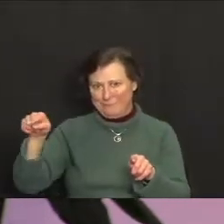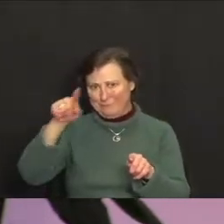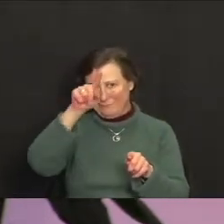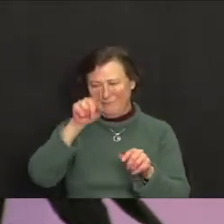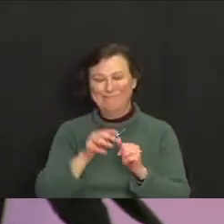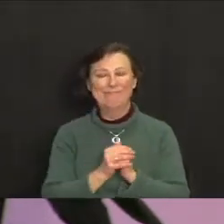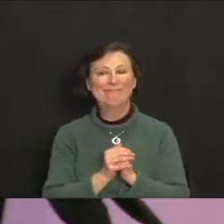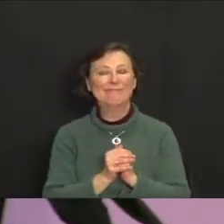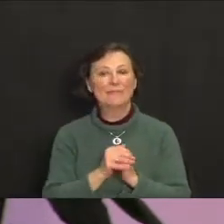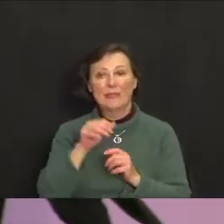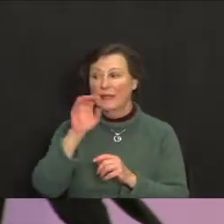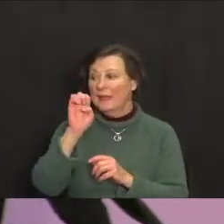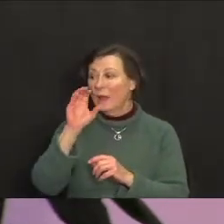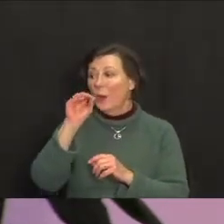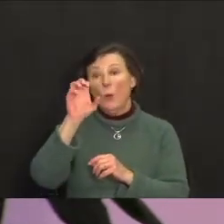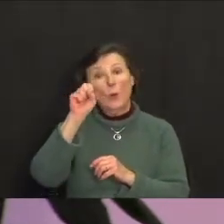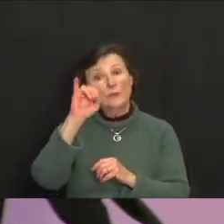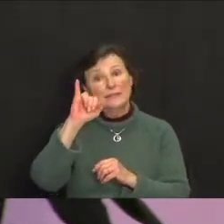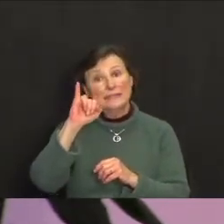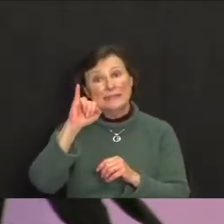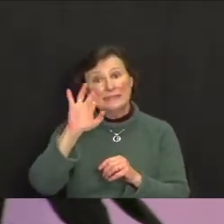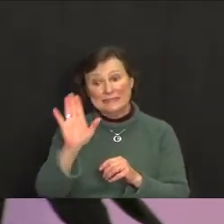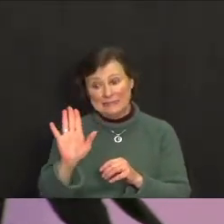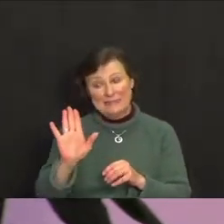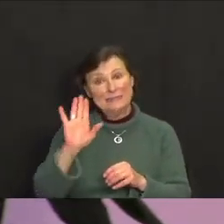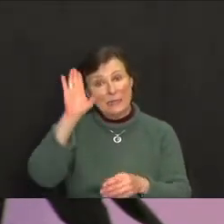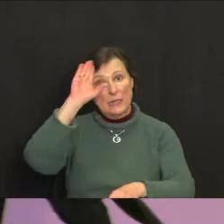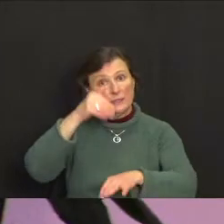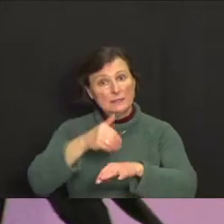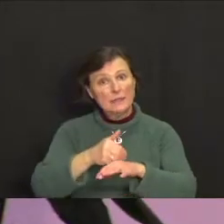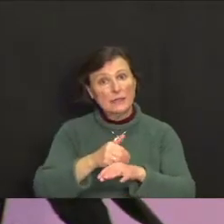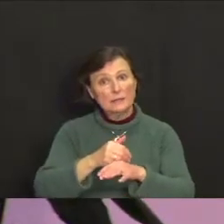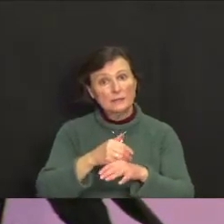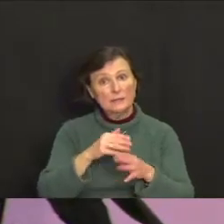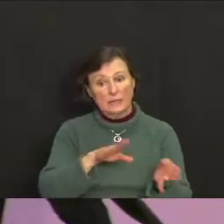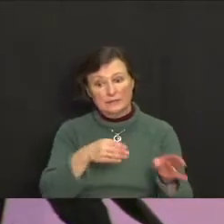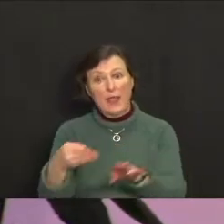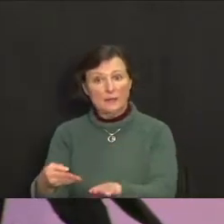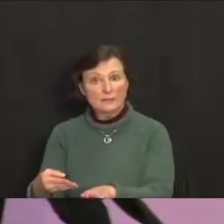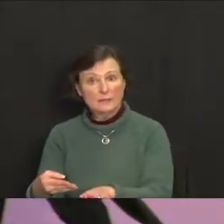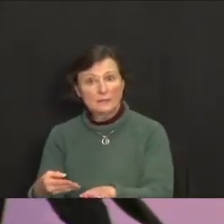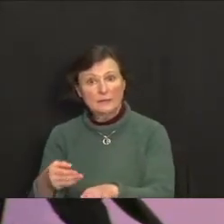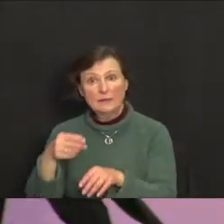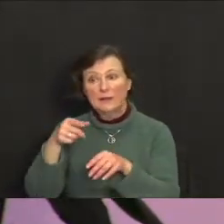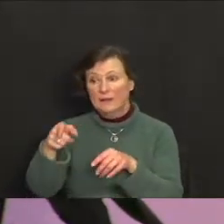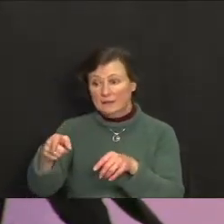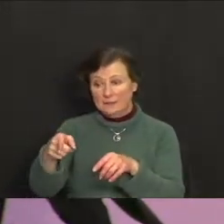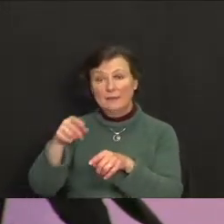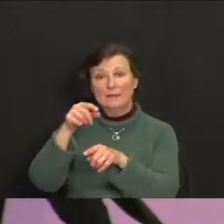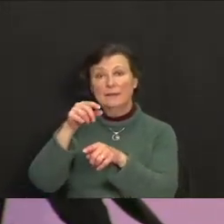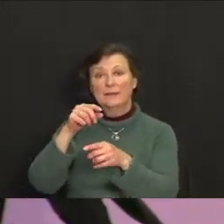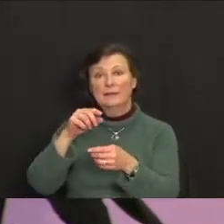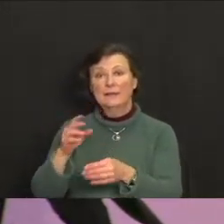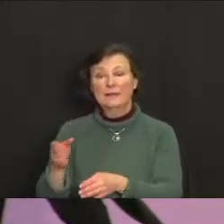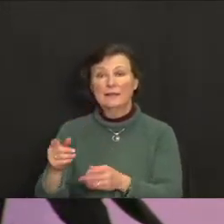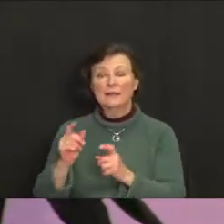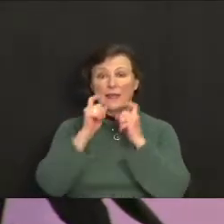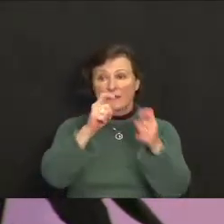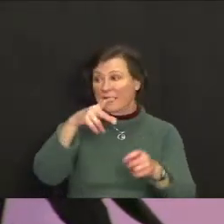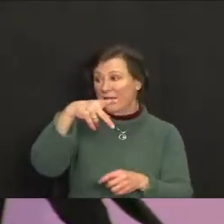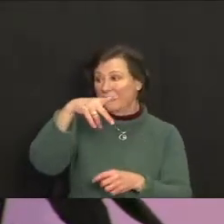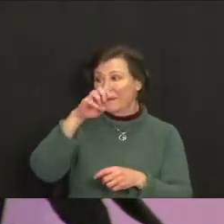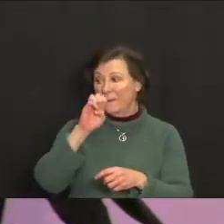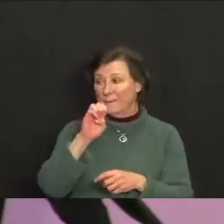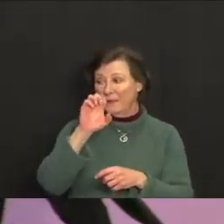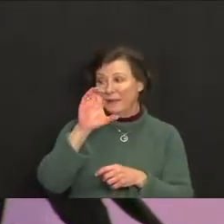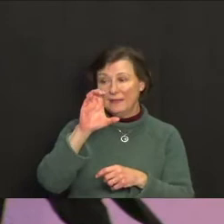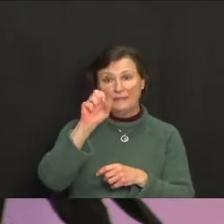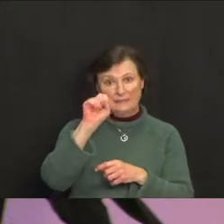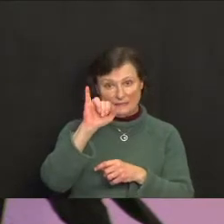Eossi's sons had died, and he made Pecsi heir to his substantial fortune and estates.